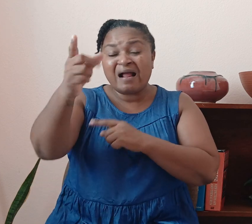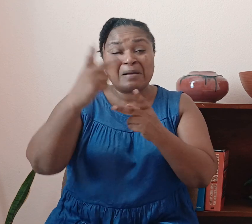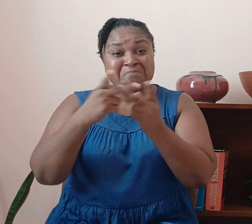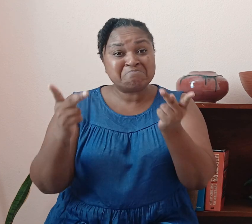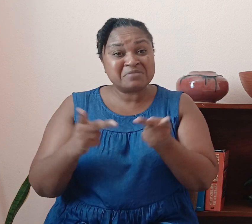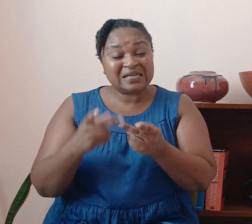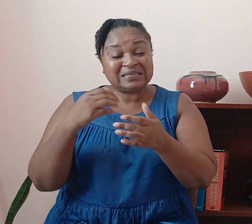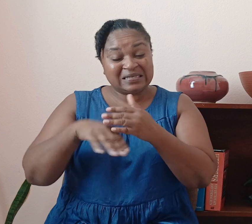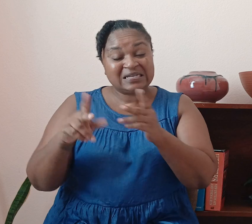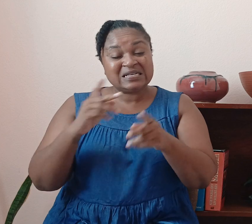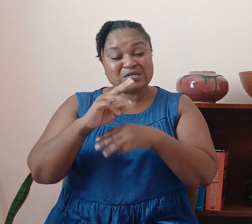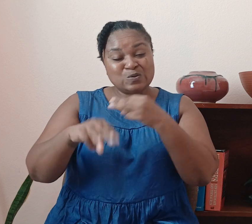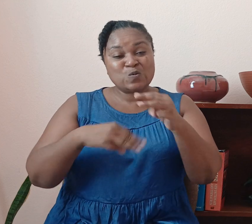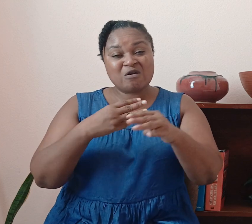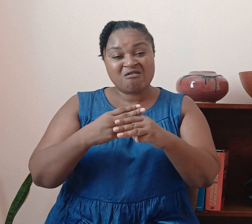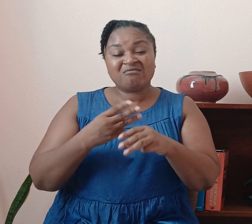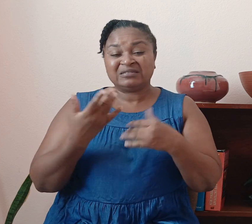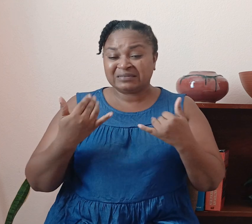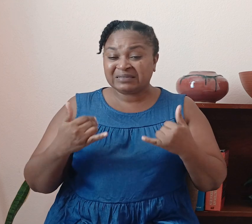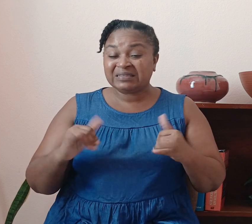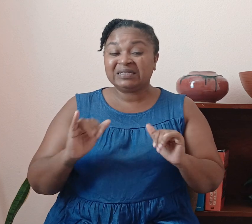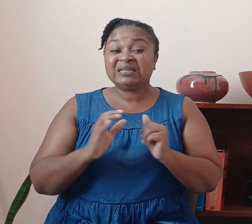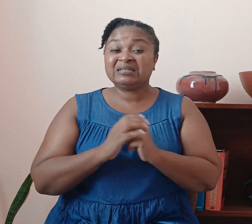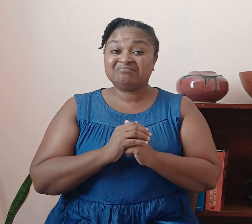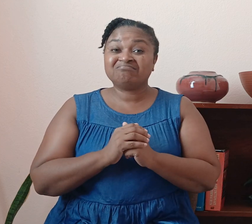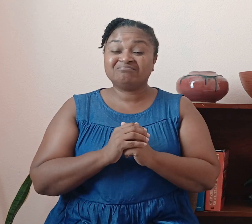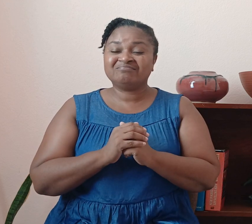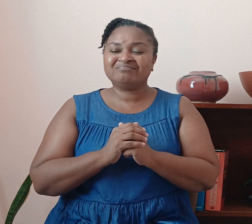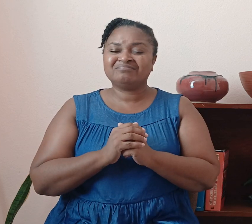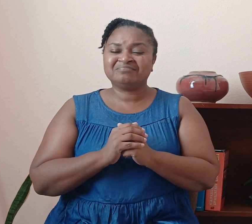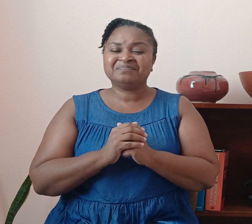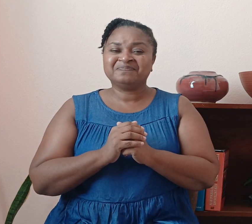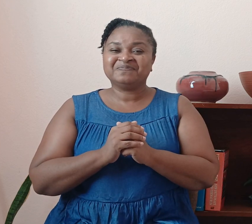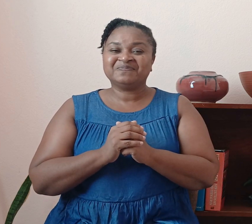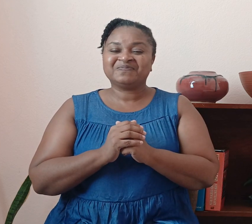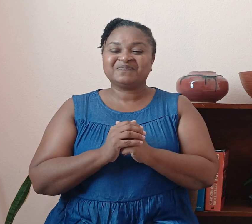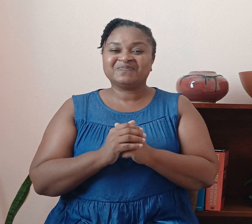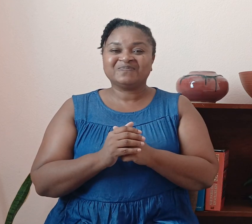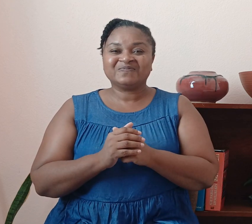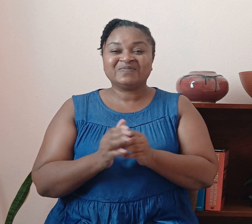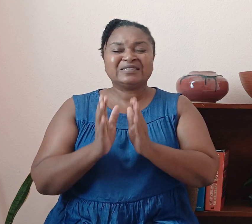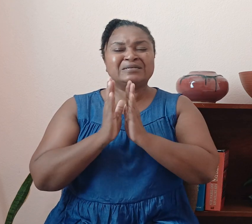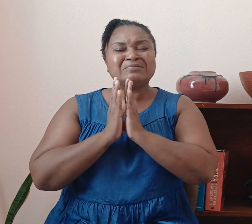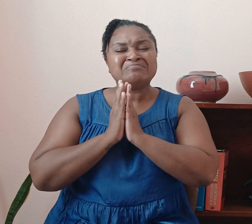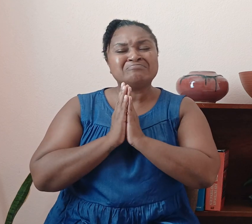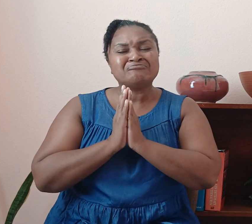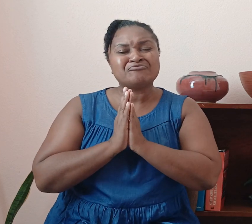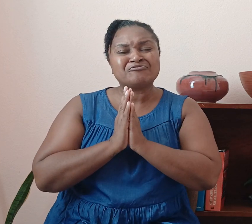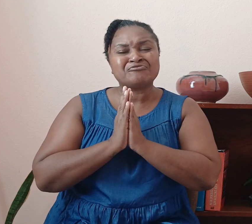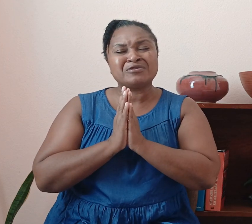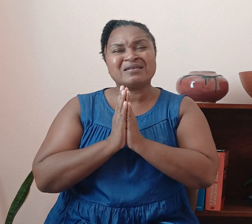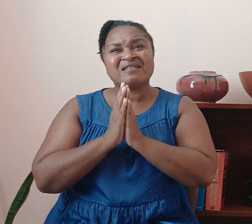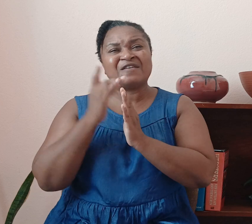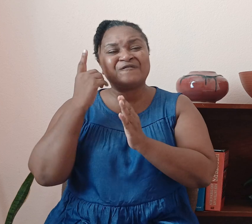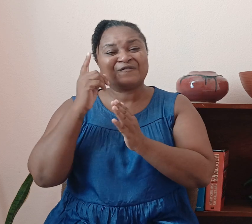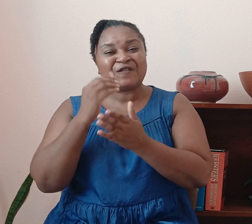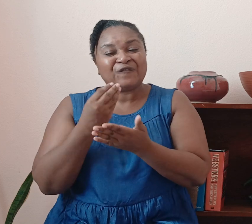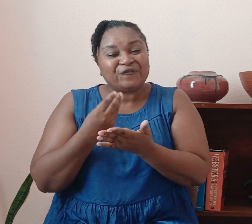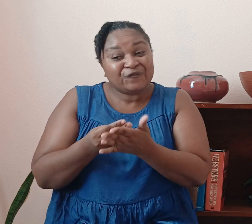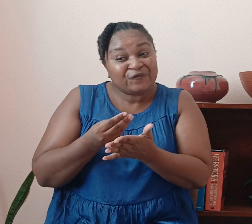o Pray for the funding necessary to keep the march toward fulfilling The Great